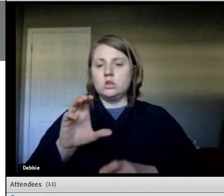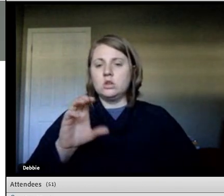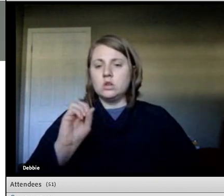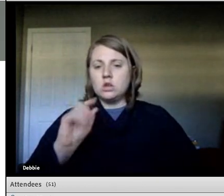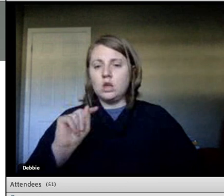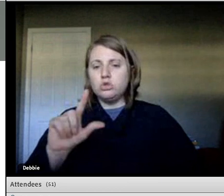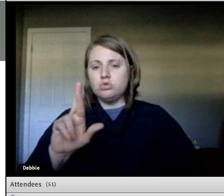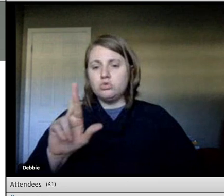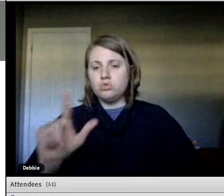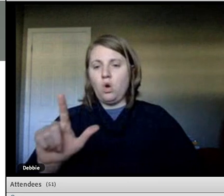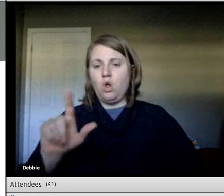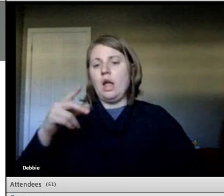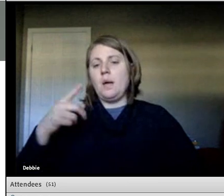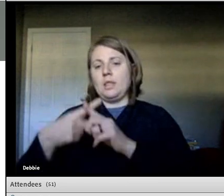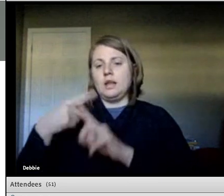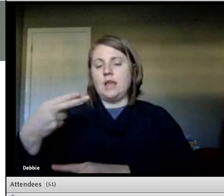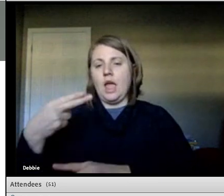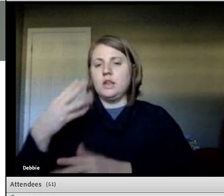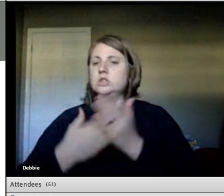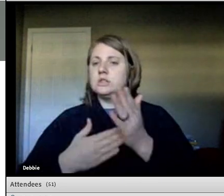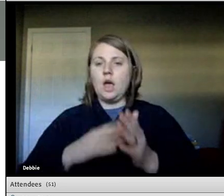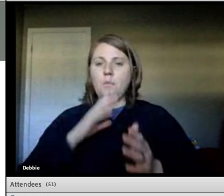but the newer ones definitely can.